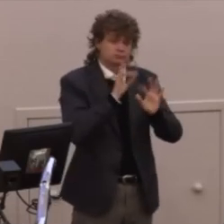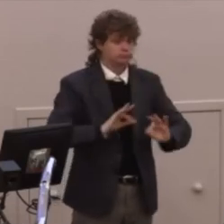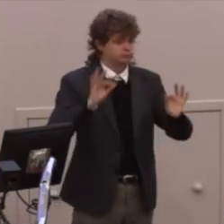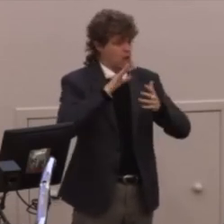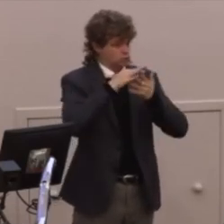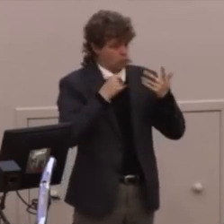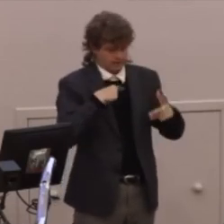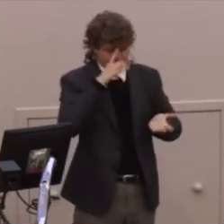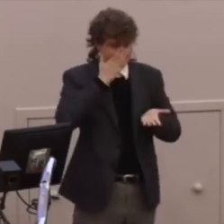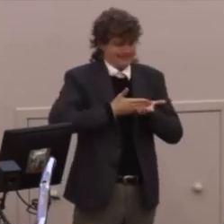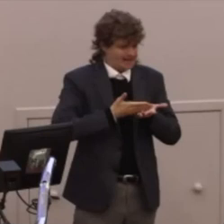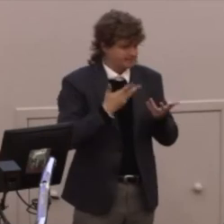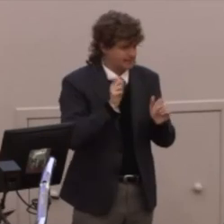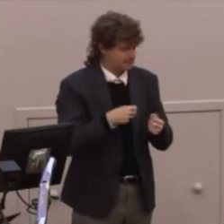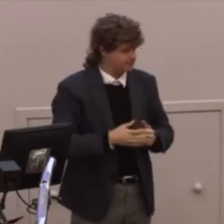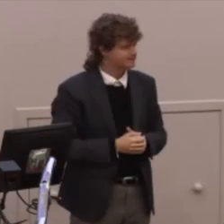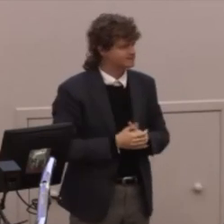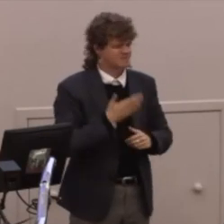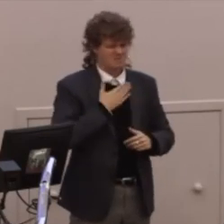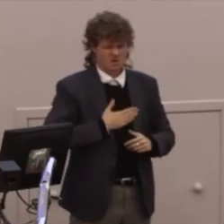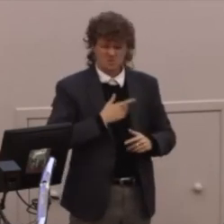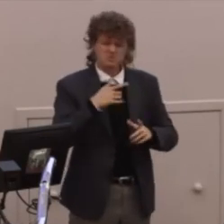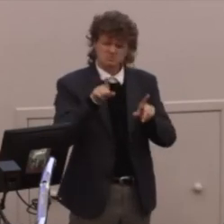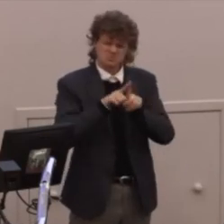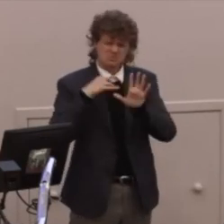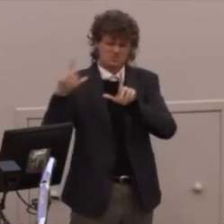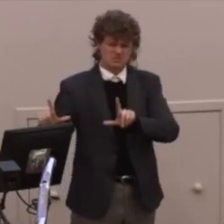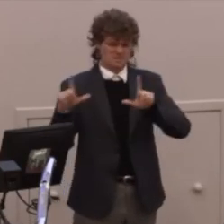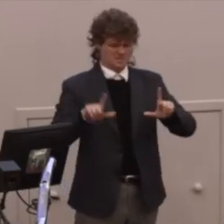Britney with this case and viewed through the lens of the UNCRPD and which articles